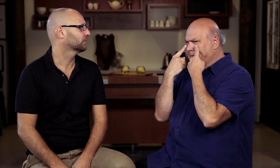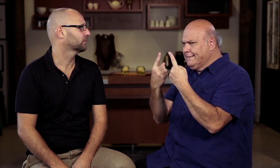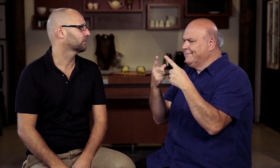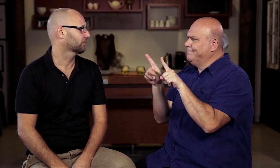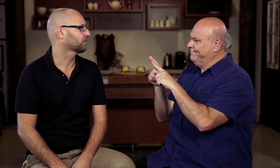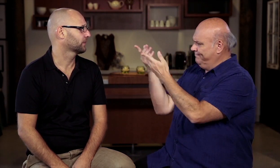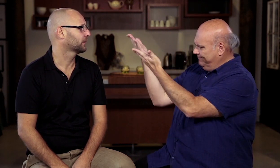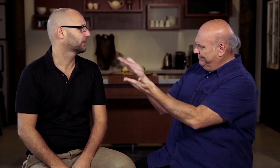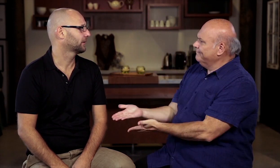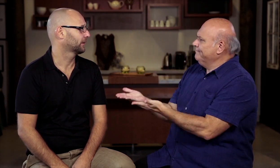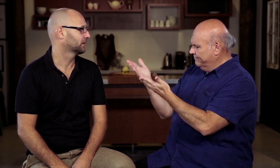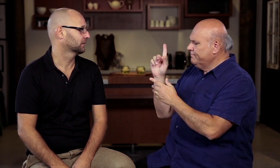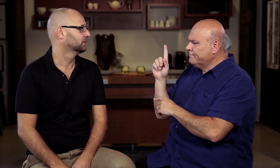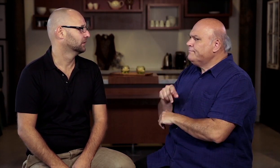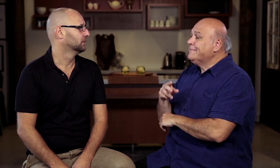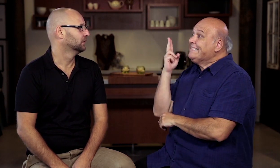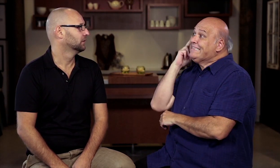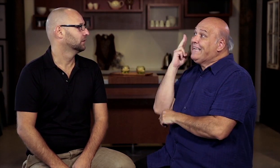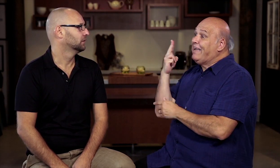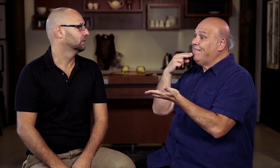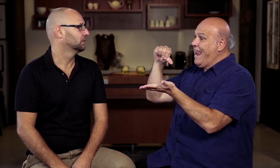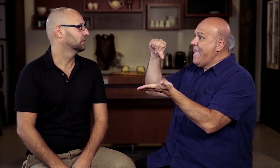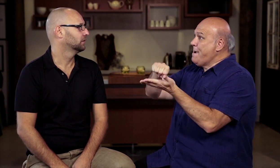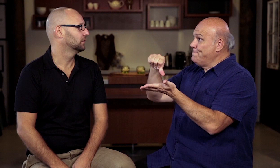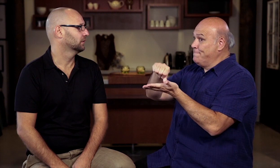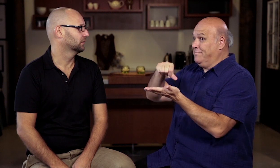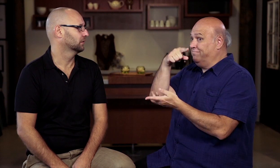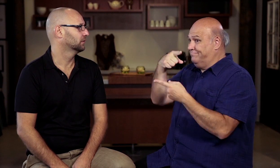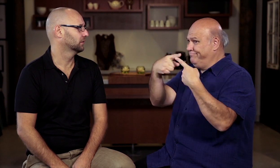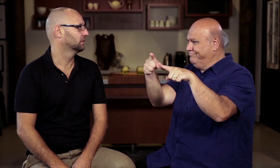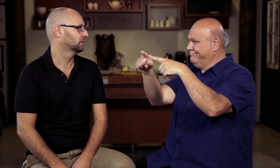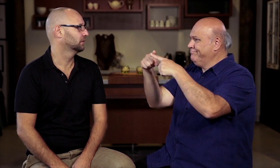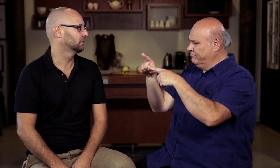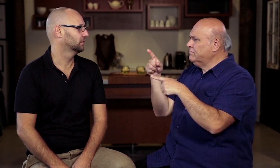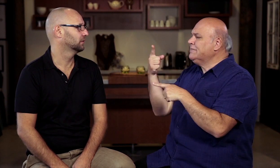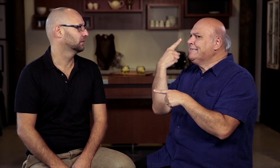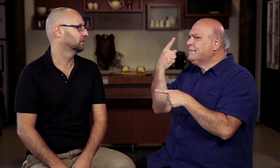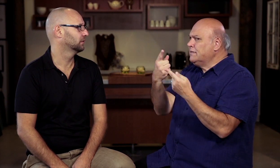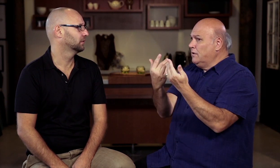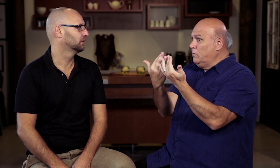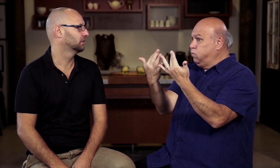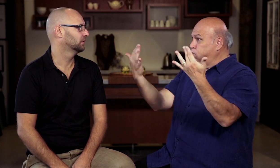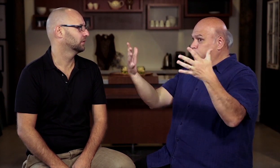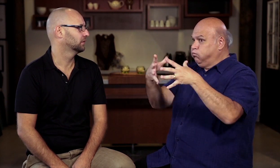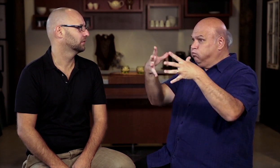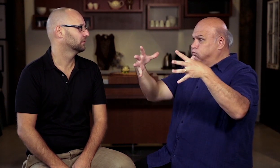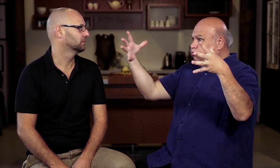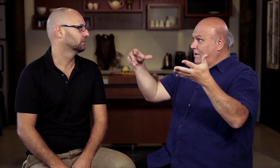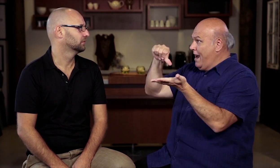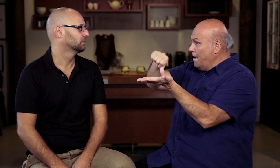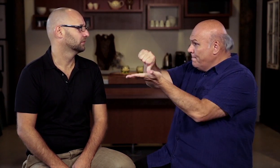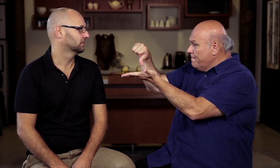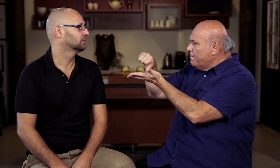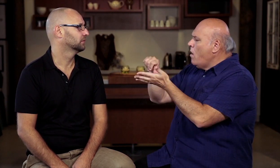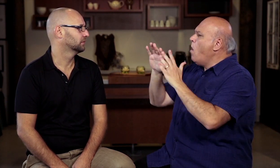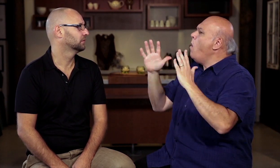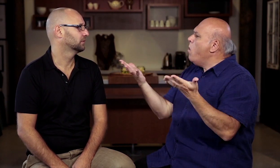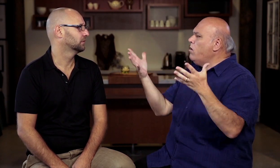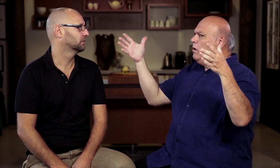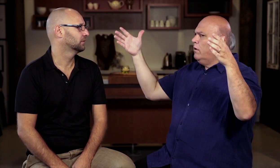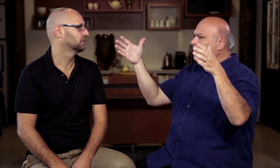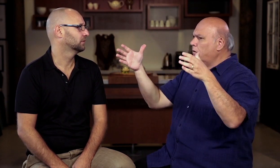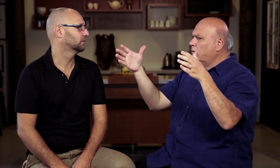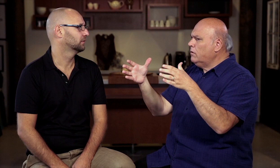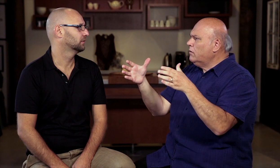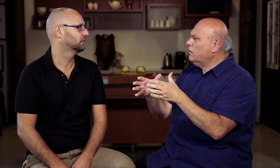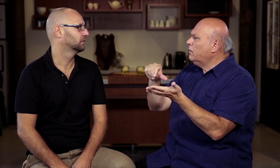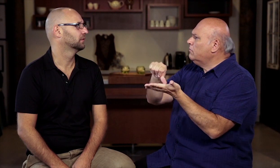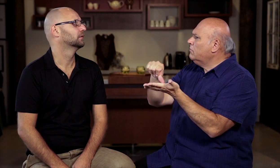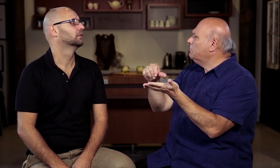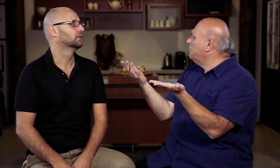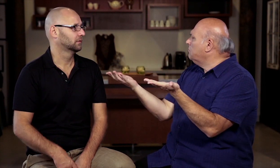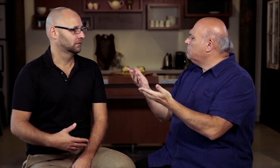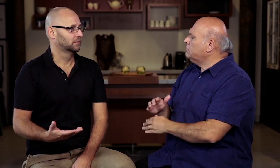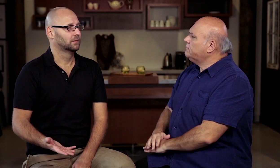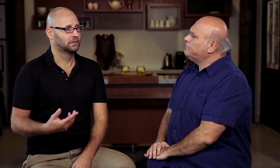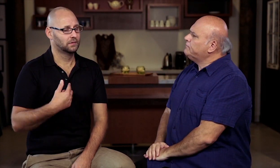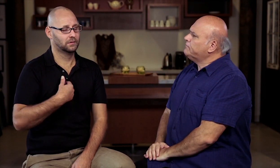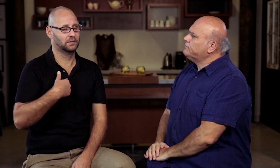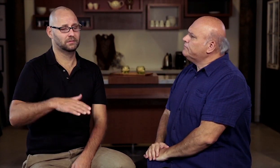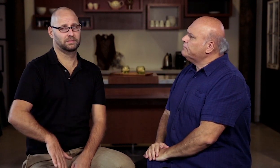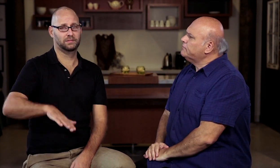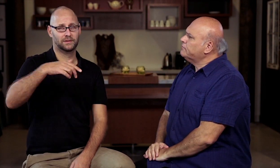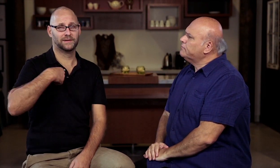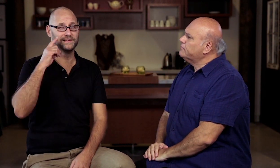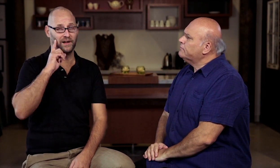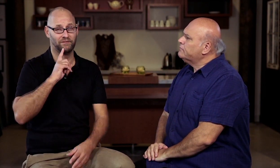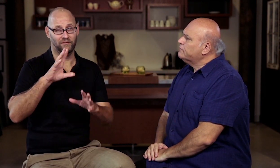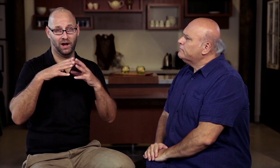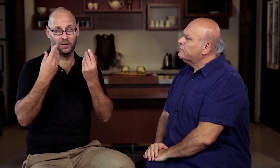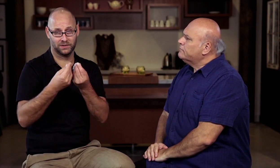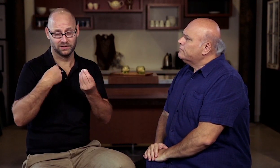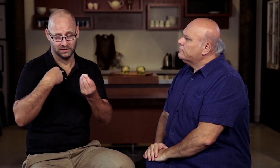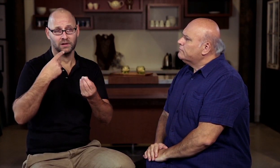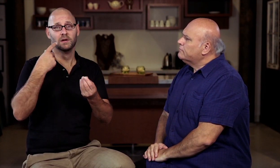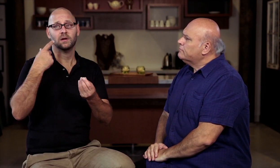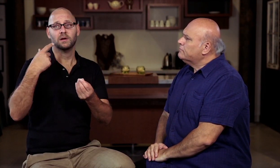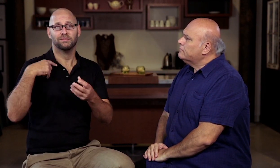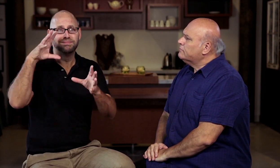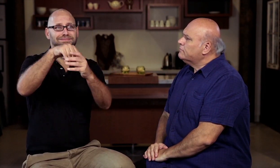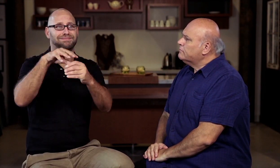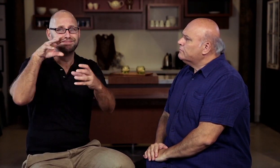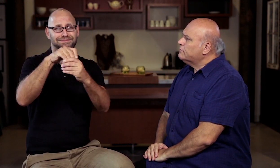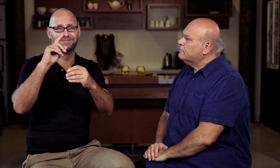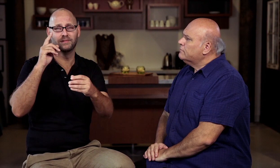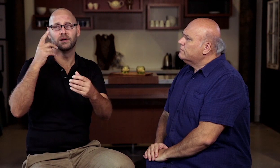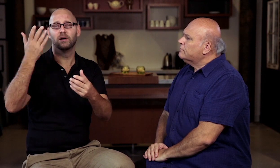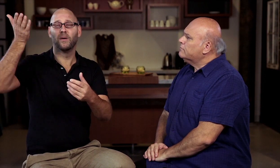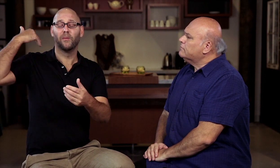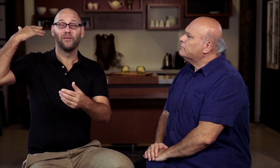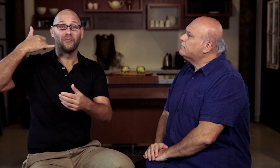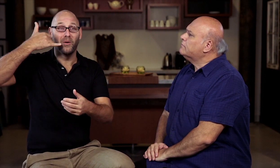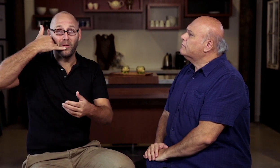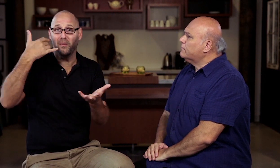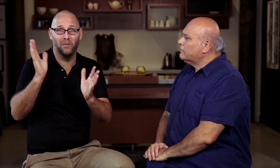observe as well - do you see Deaf Clubs blossoming, or are Deaf Clubs in a decline? I grew up in a Deaf family.